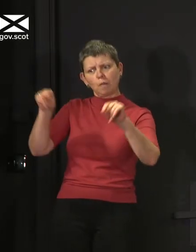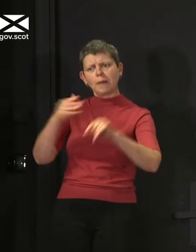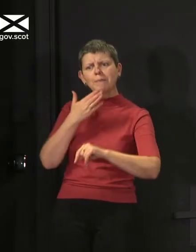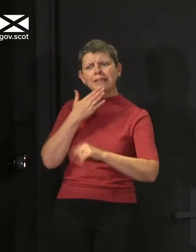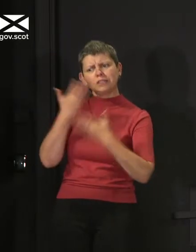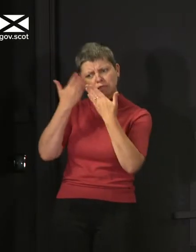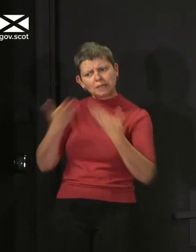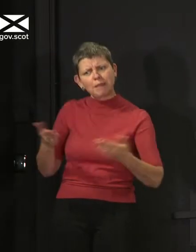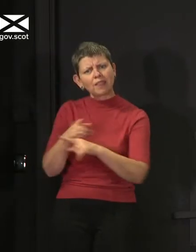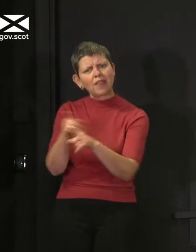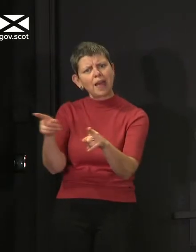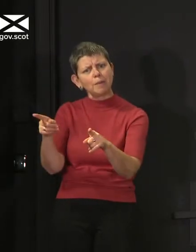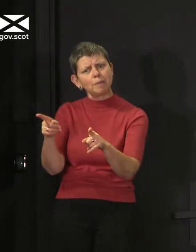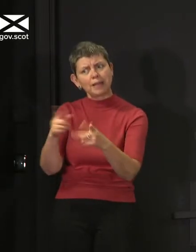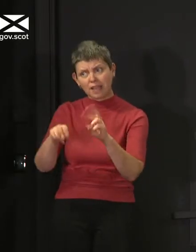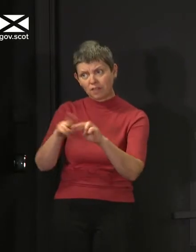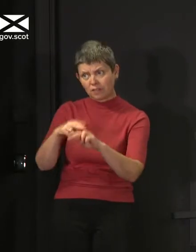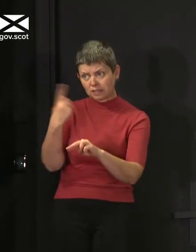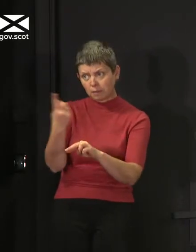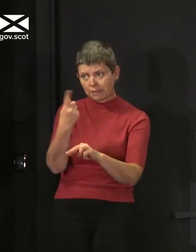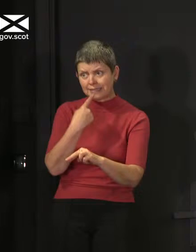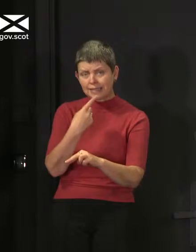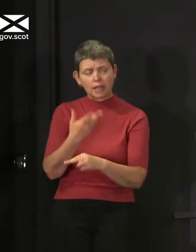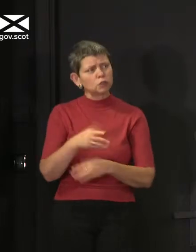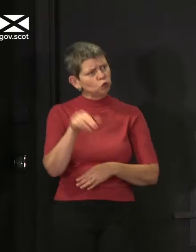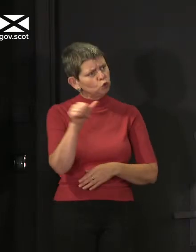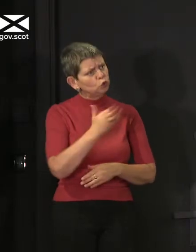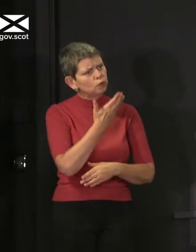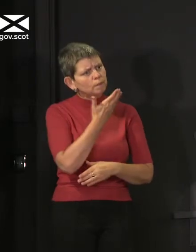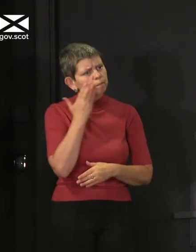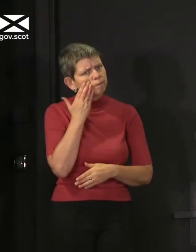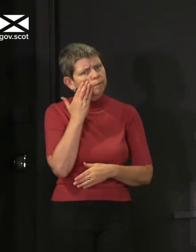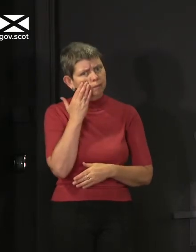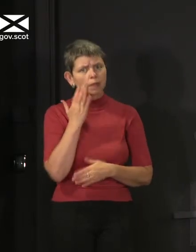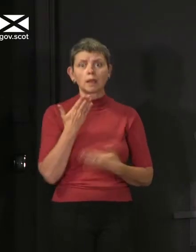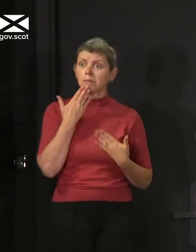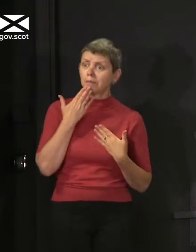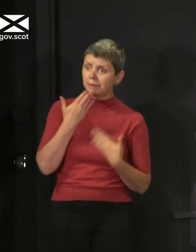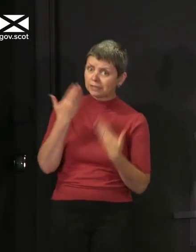you're meant to wear a mask now, then be respectful of that. It is not acceptable in any way shape